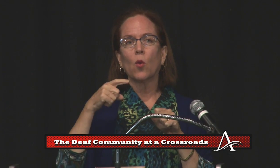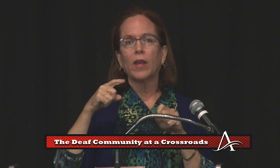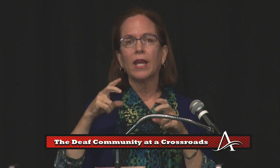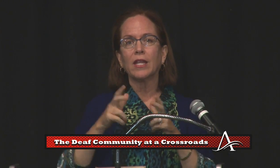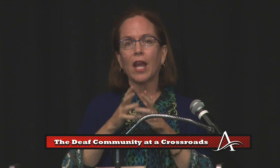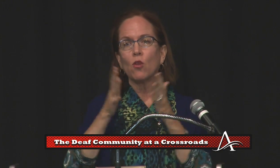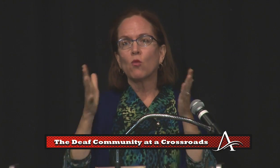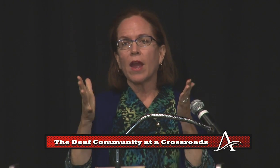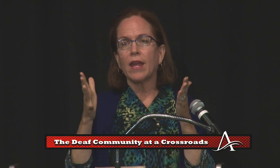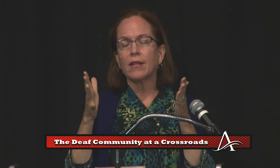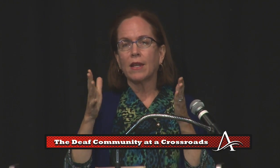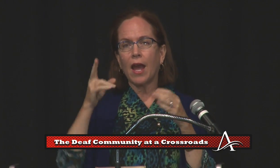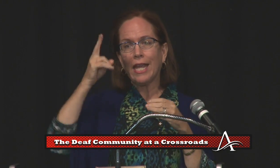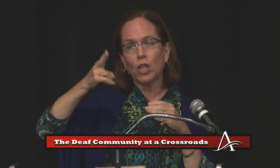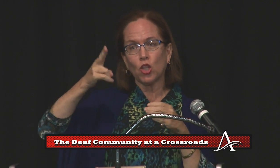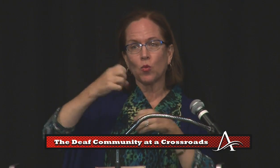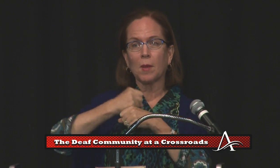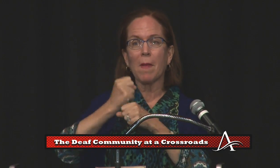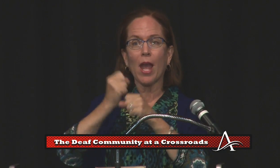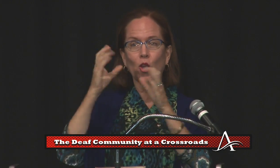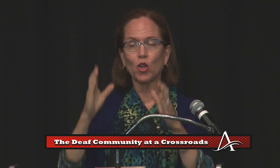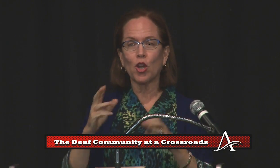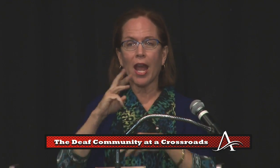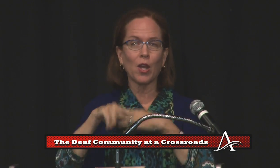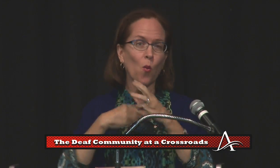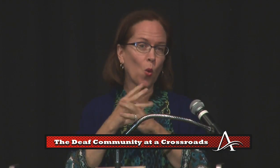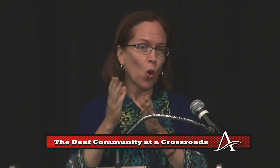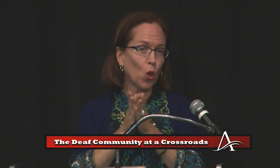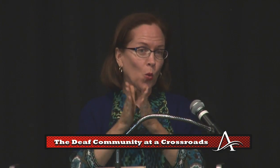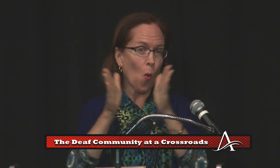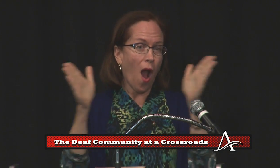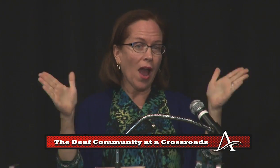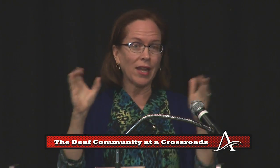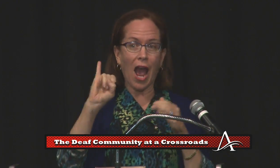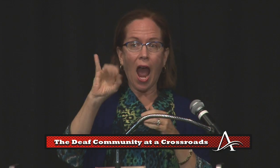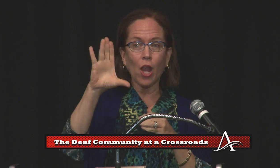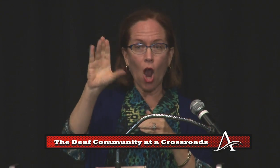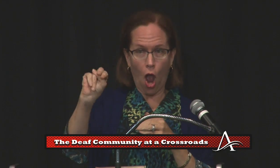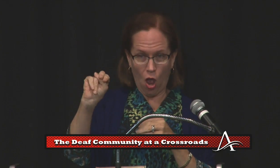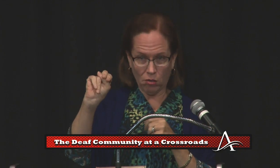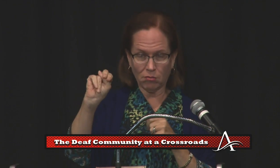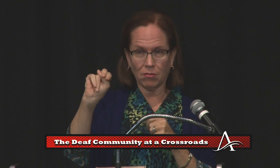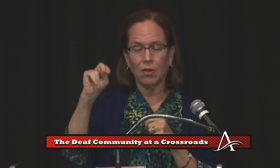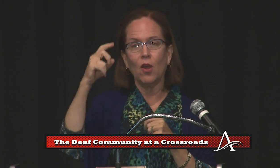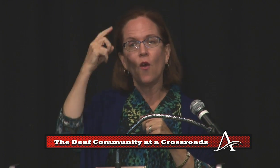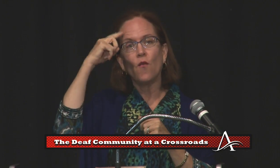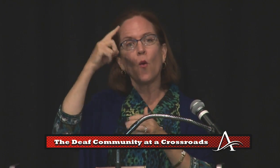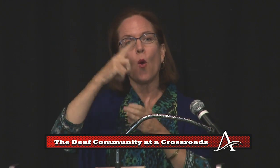So he's a great history maker and a world-wide icon